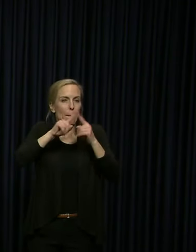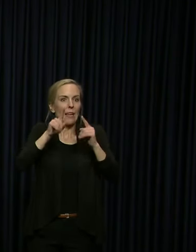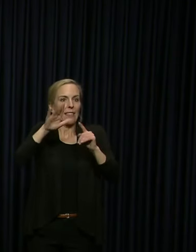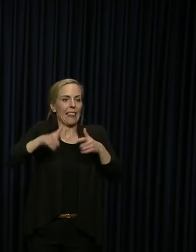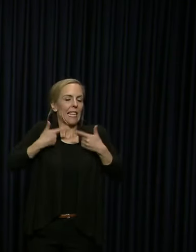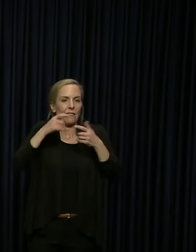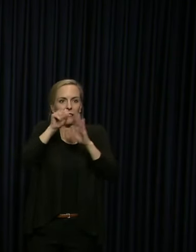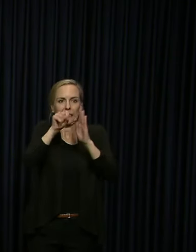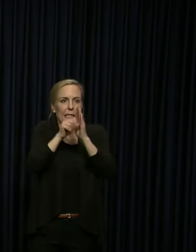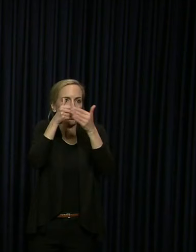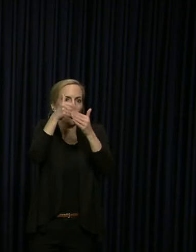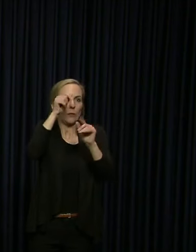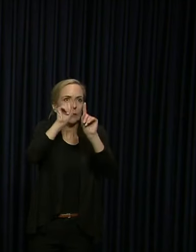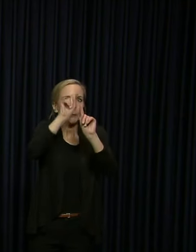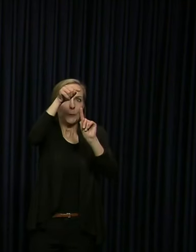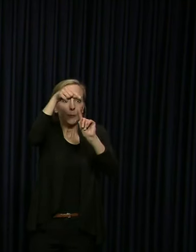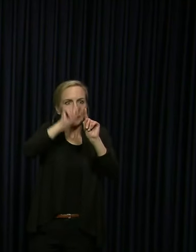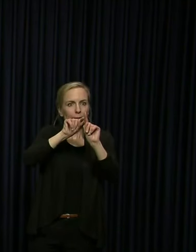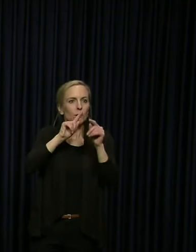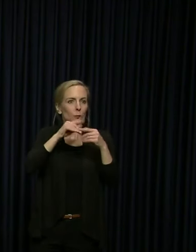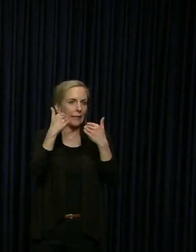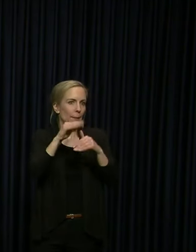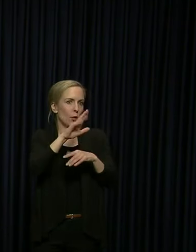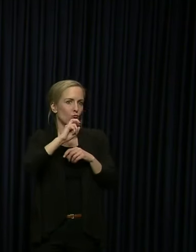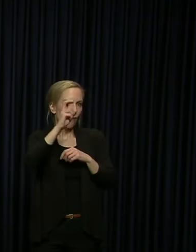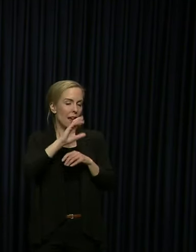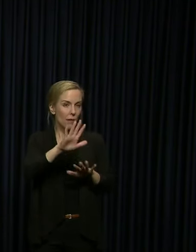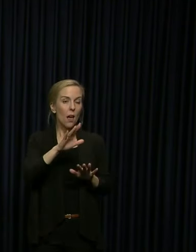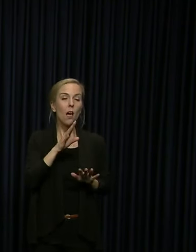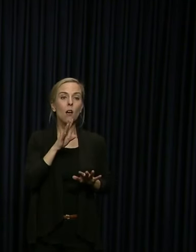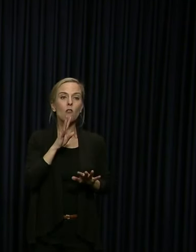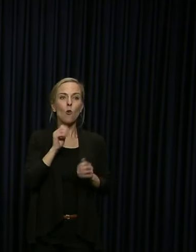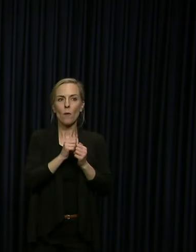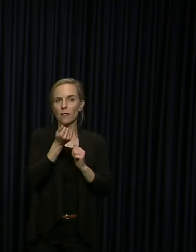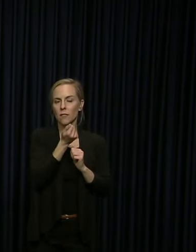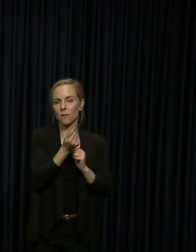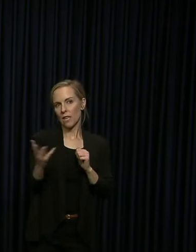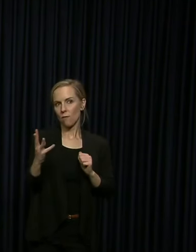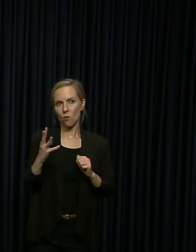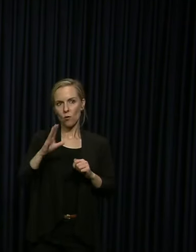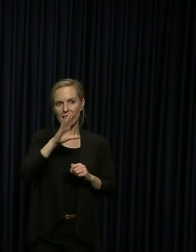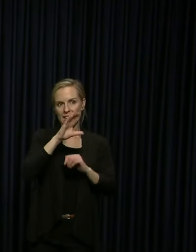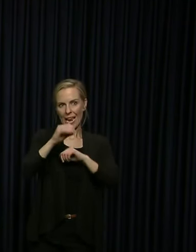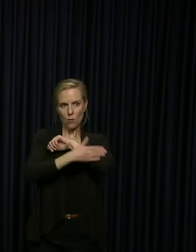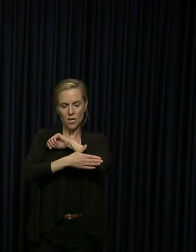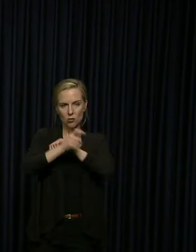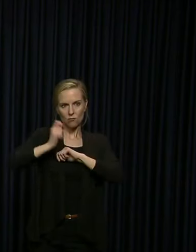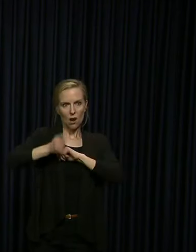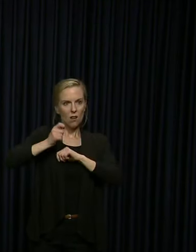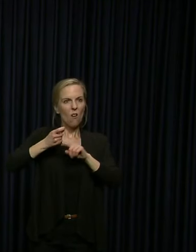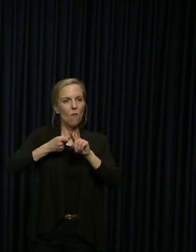IN LYME COUNTY ASKING IF I CAN CONFIRM THAT THERE ARE TWO STAFF AND TWO RESIDENTS THAT HAVE TESTED POSITIVE.